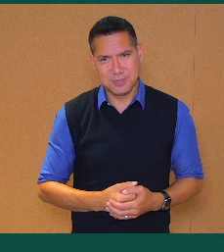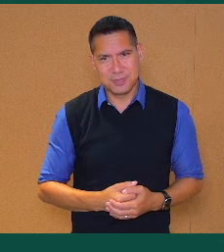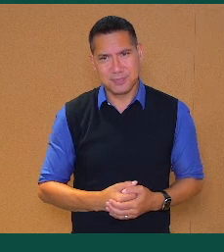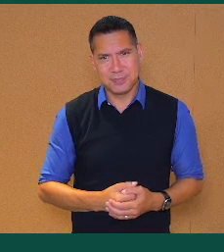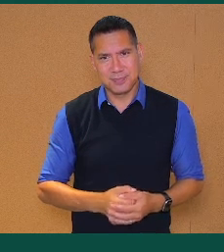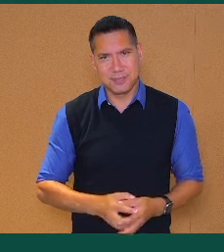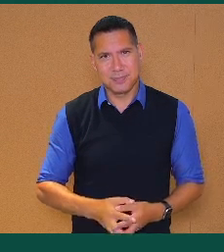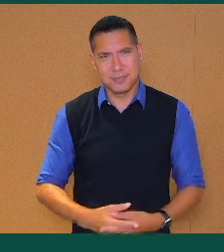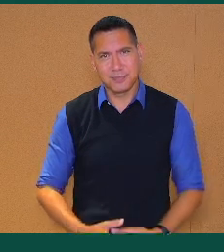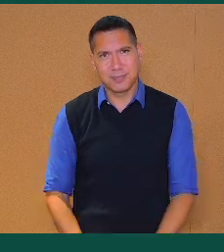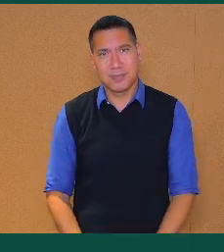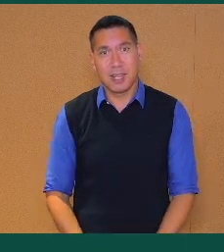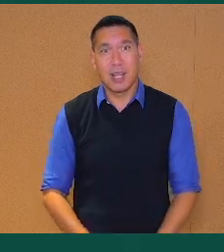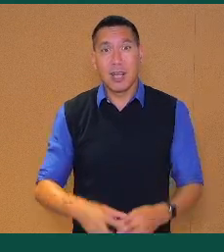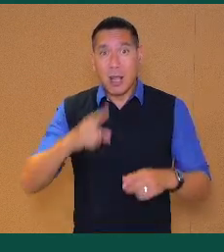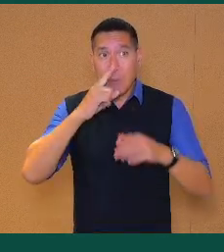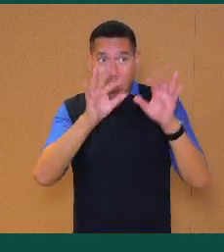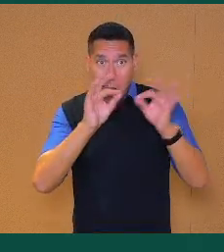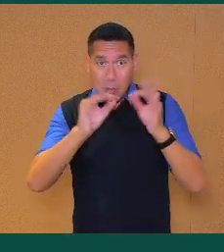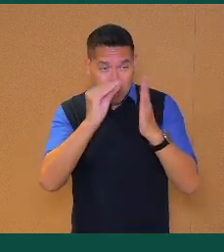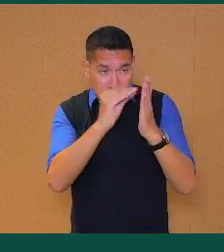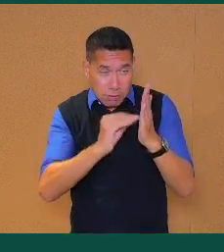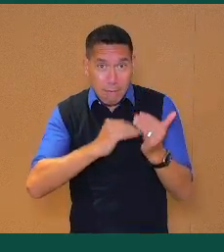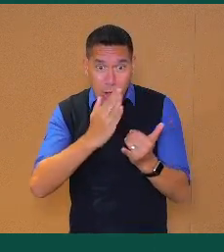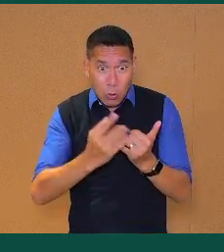The finalists for the Building Back Better award are Wellbeing Scripts System